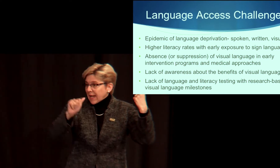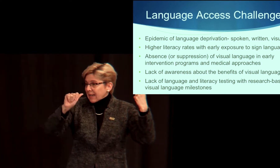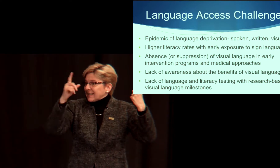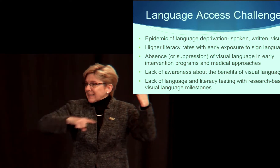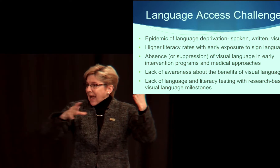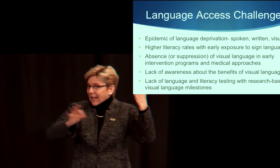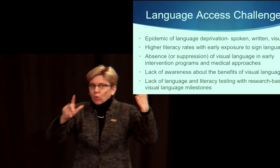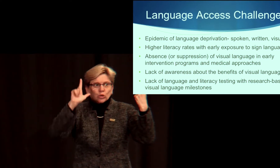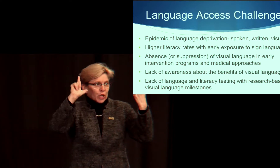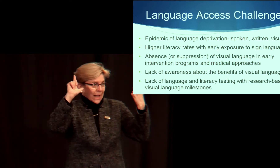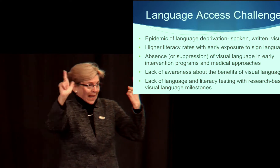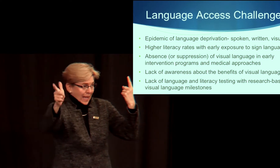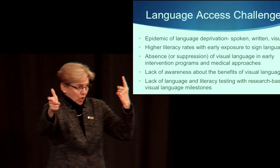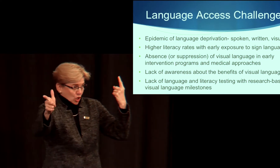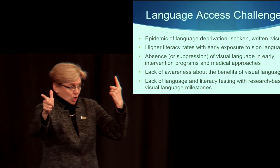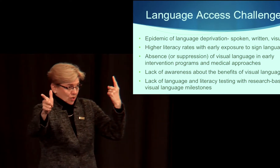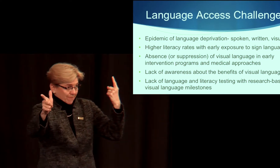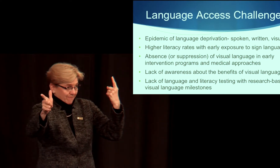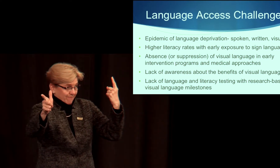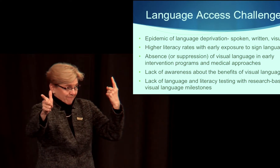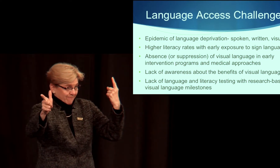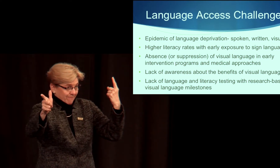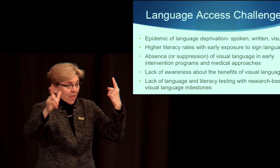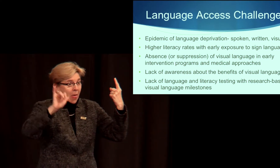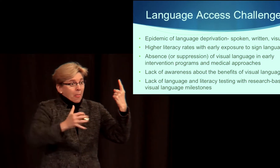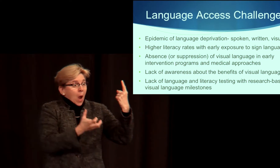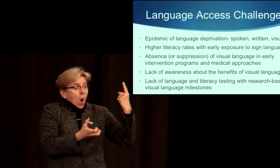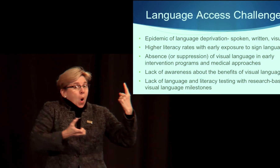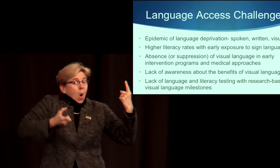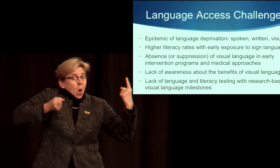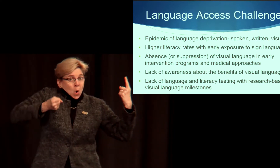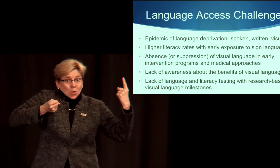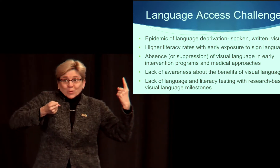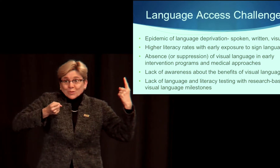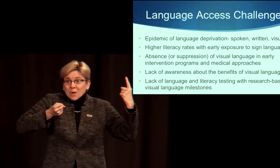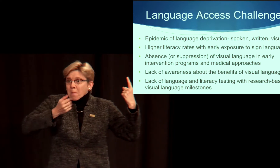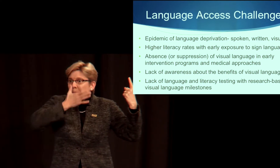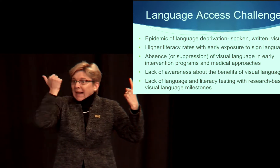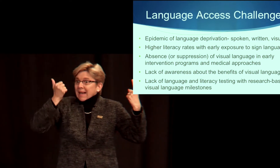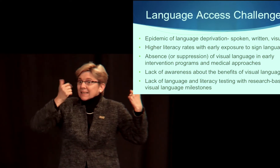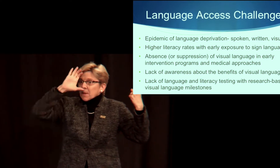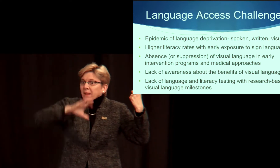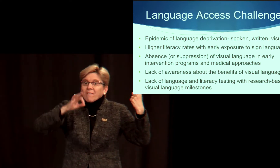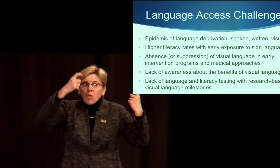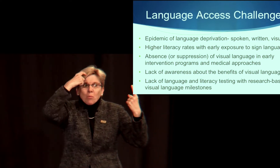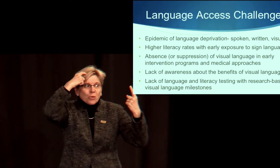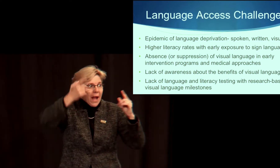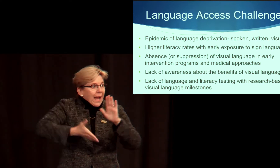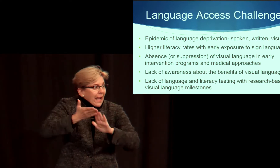and sign language can be held until later. They hold back that visual language